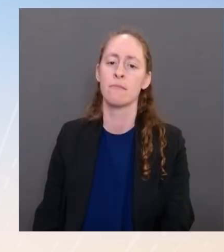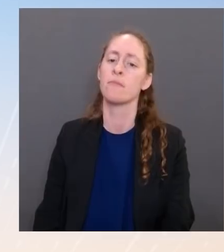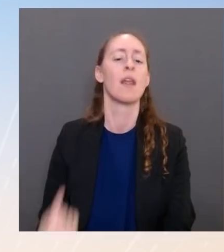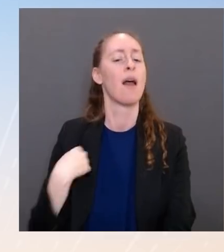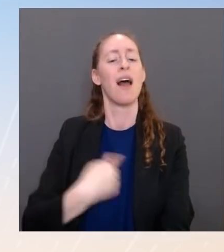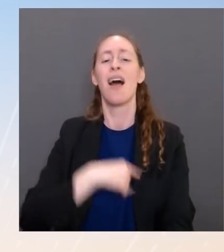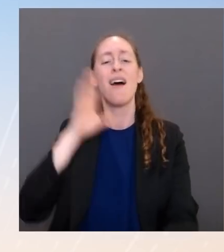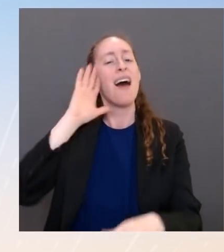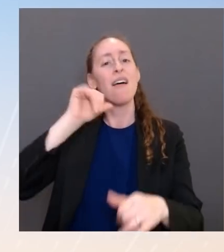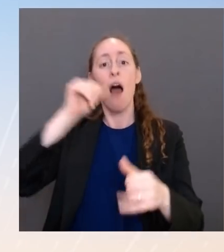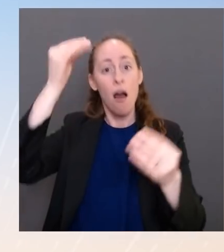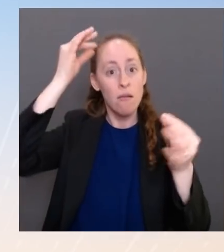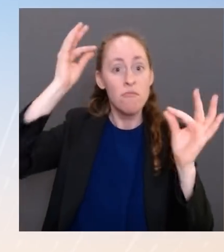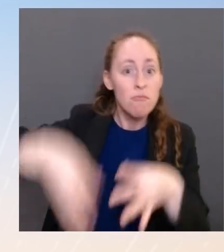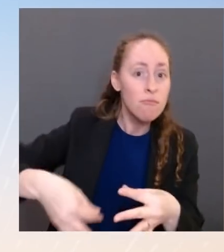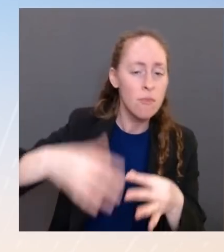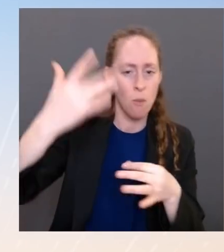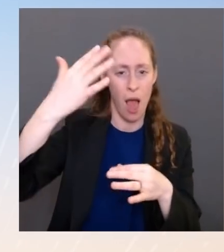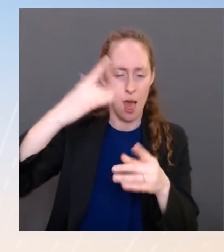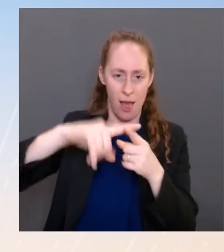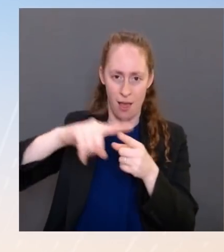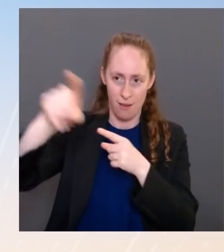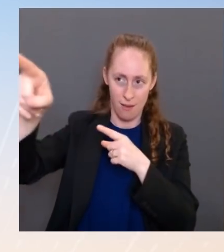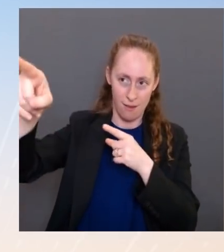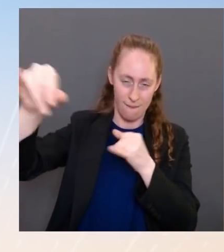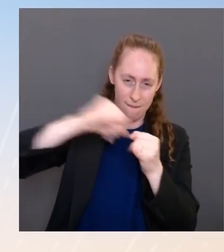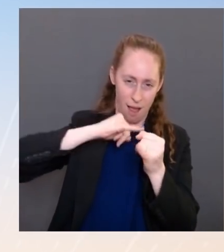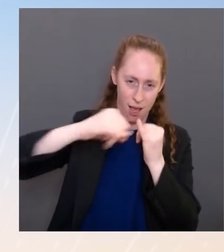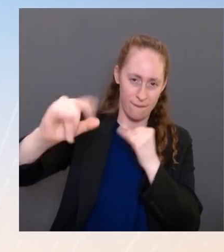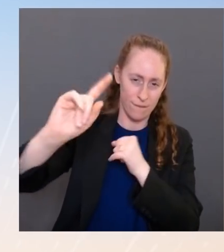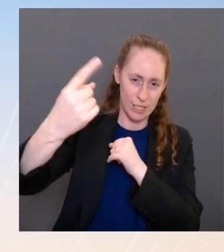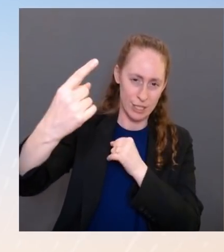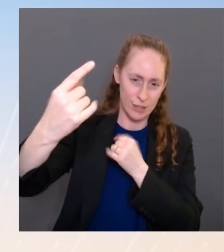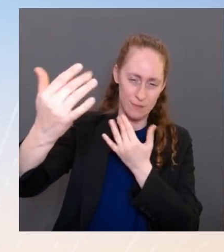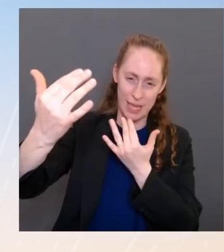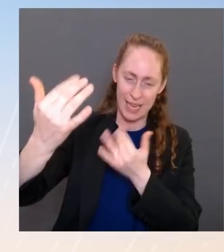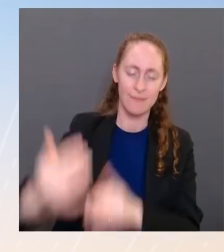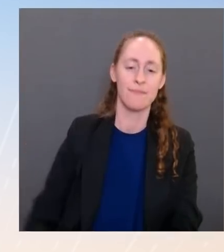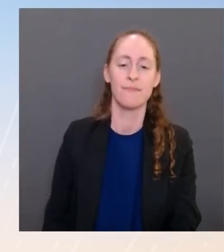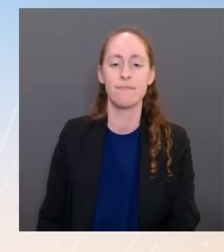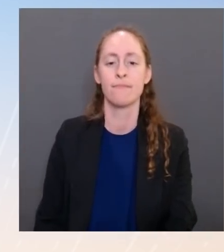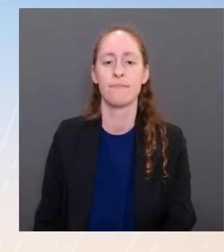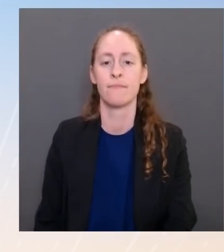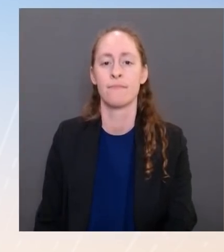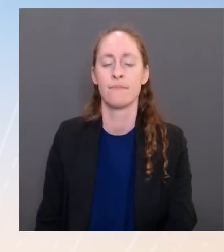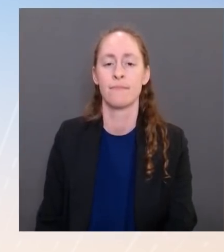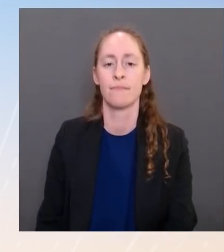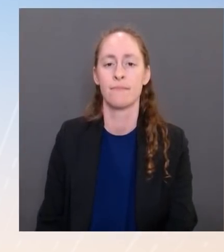The Press: Also on abortion, Jen, we've seen the President speak out against states that had passed laws that he disagreed with. Ms. Psaki: Yeah.